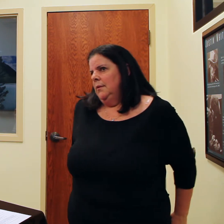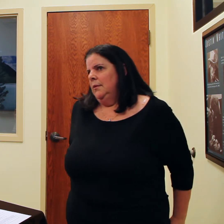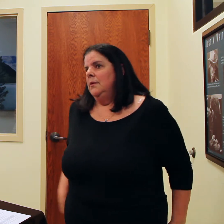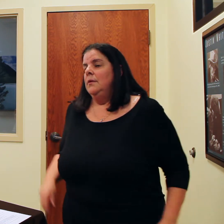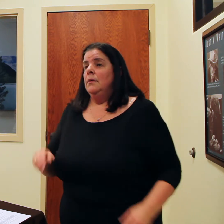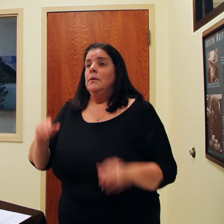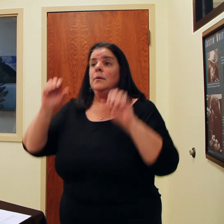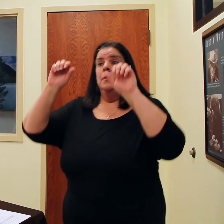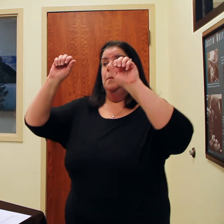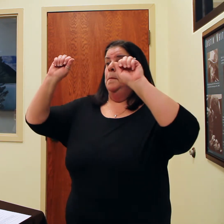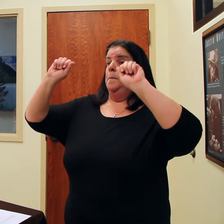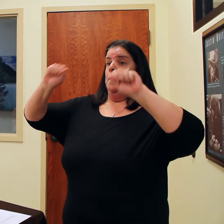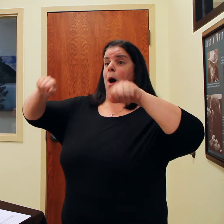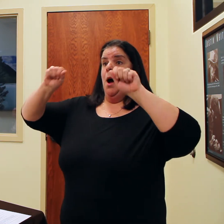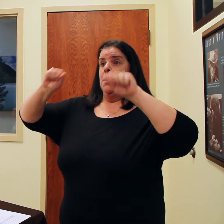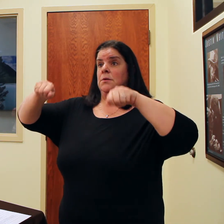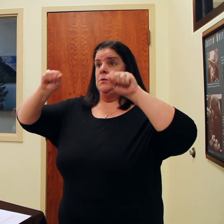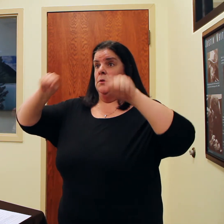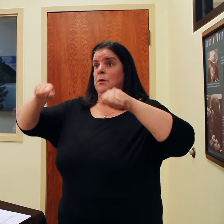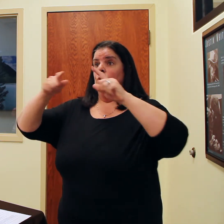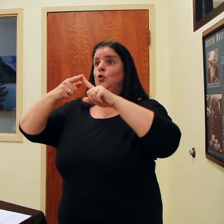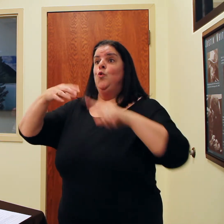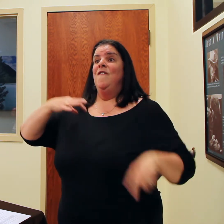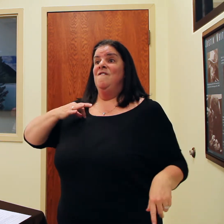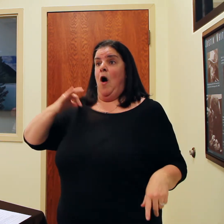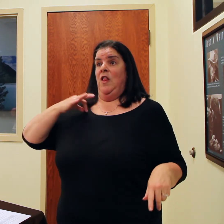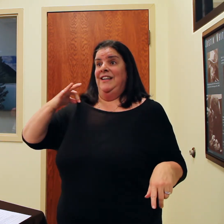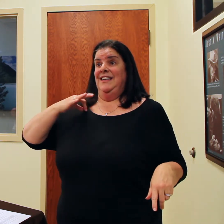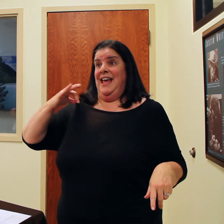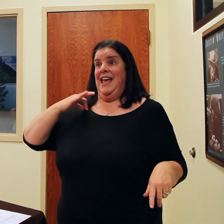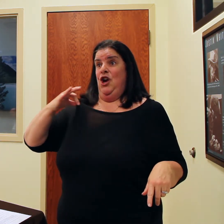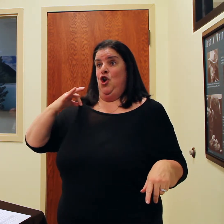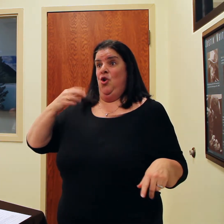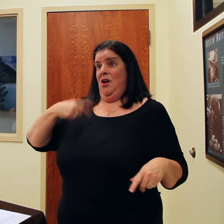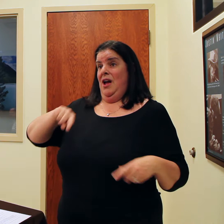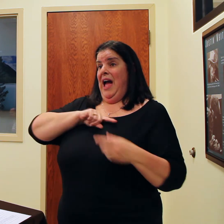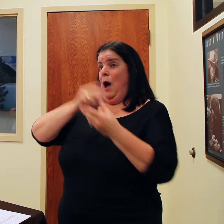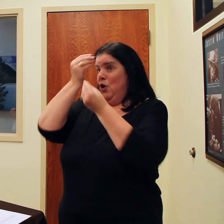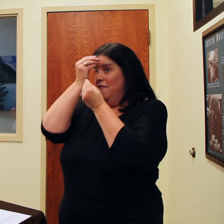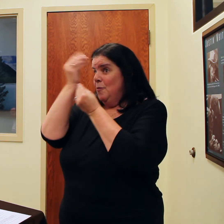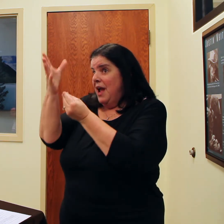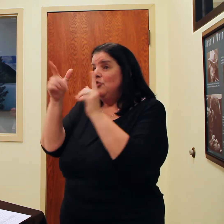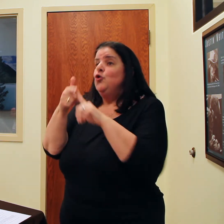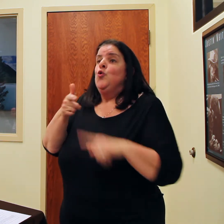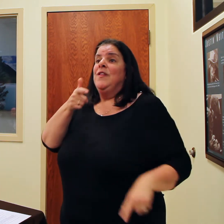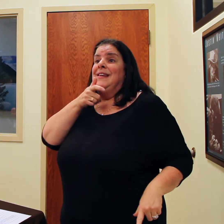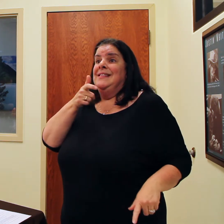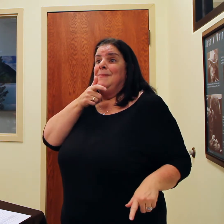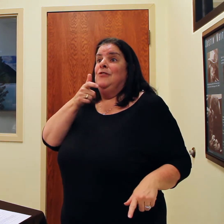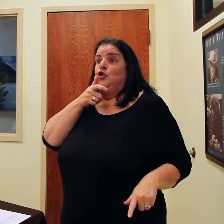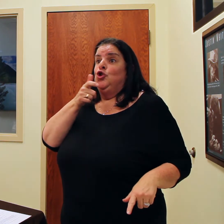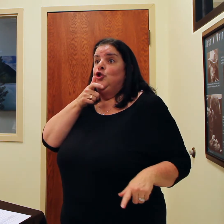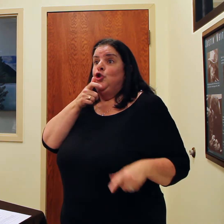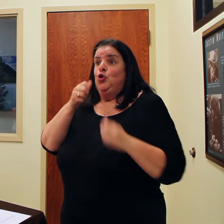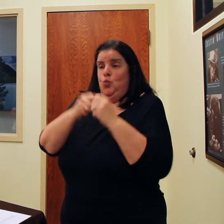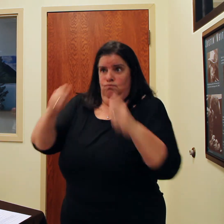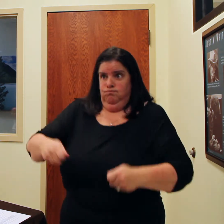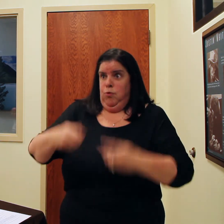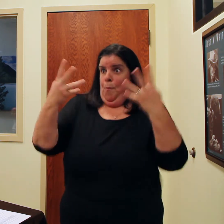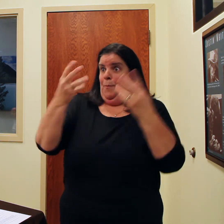[Voiceover] Is it possible to volunteer our information to the dispatcher to pre-populate the information